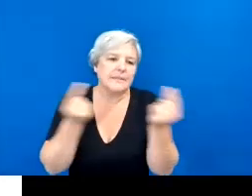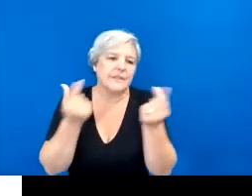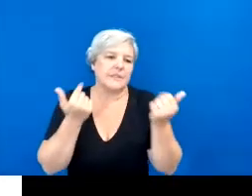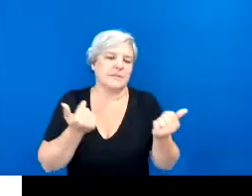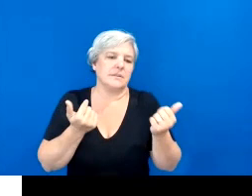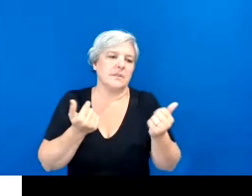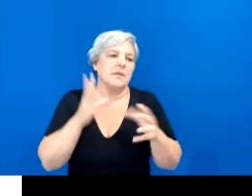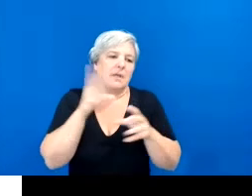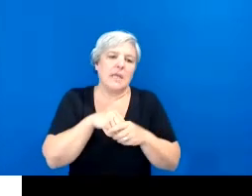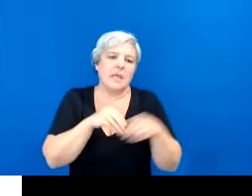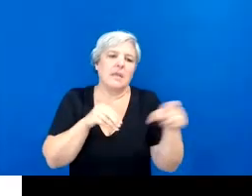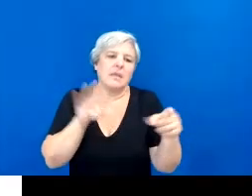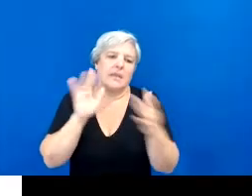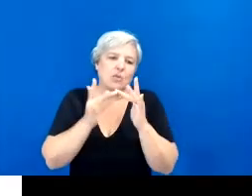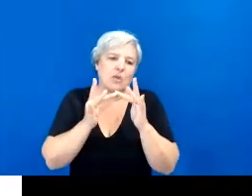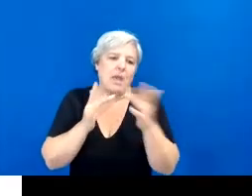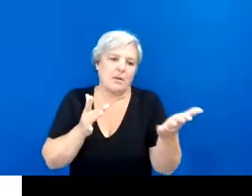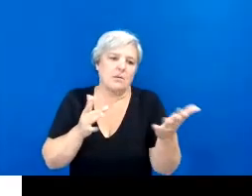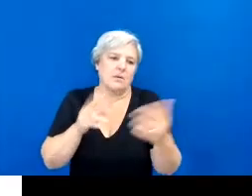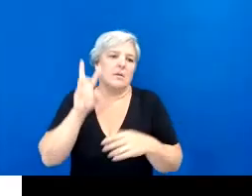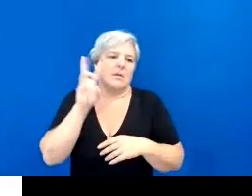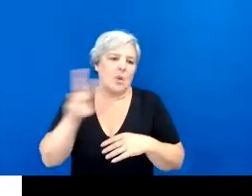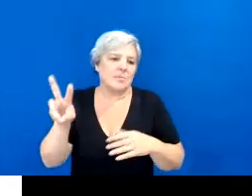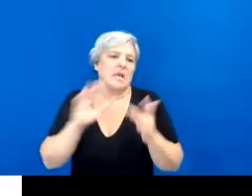that we can find on the Internet to supplement our courses.